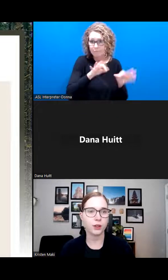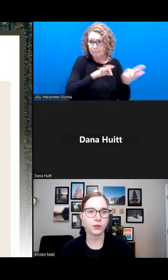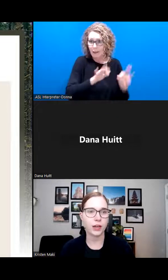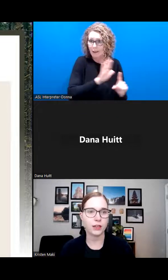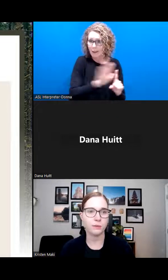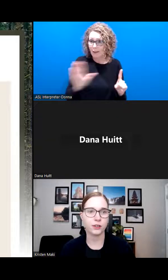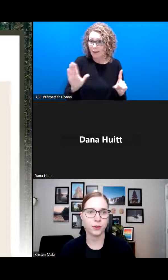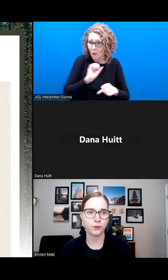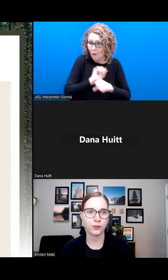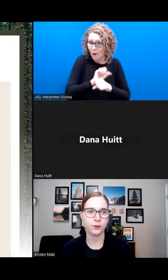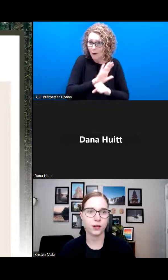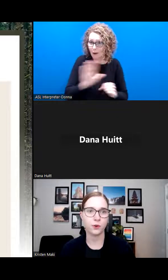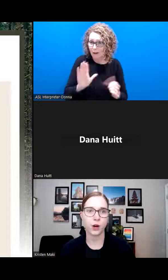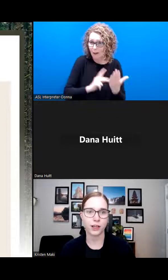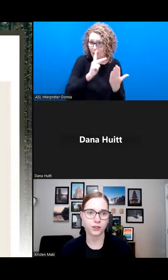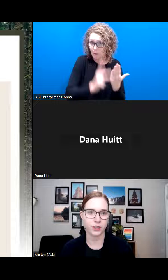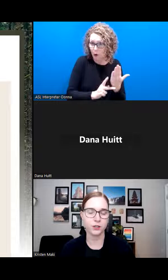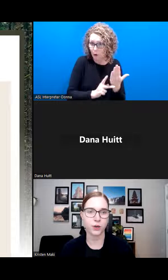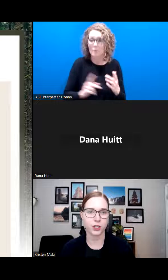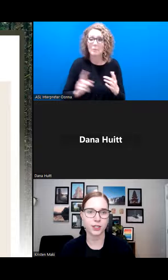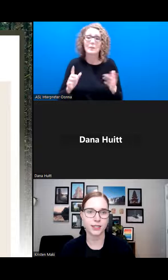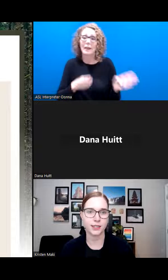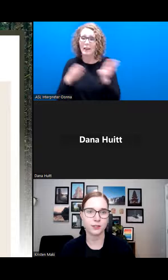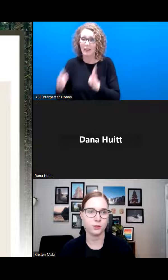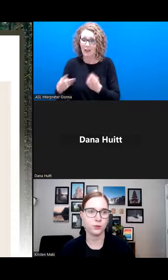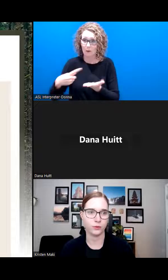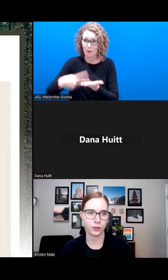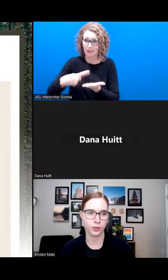with some brief introductions and talk about why we're